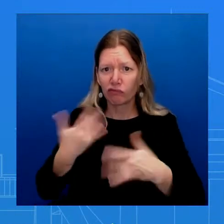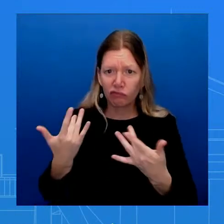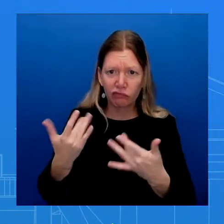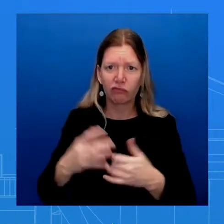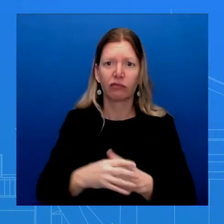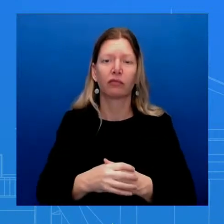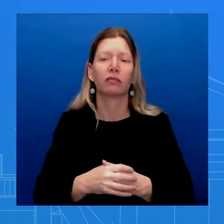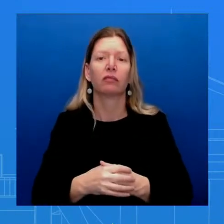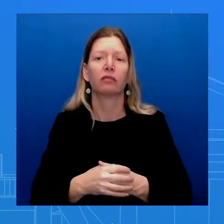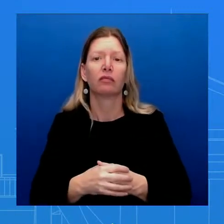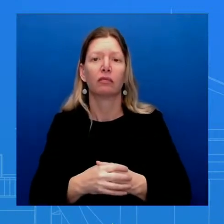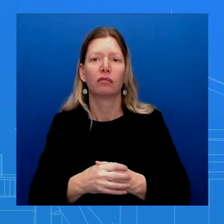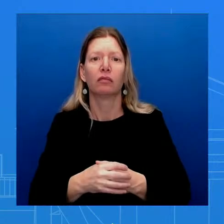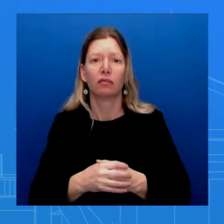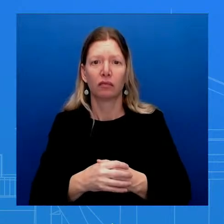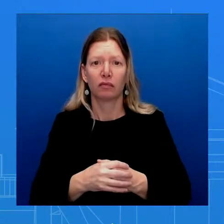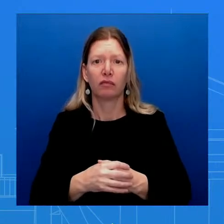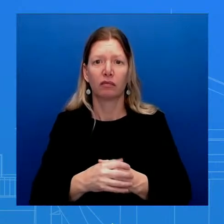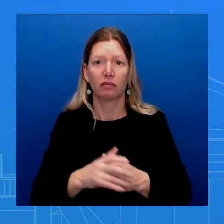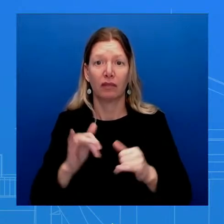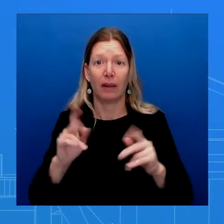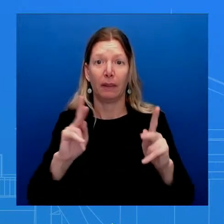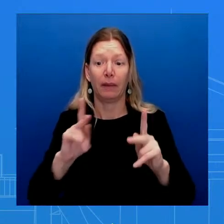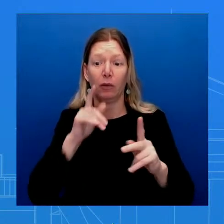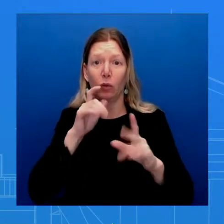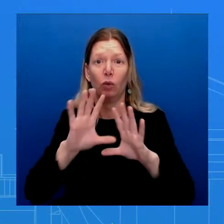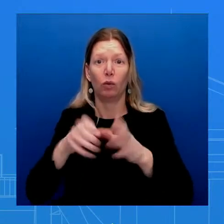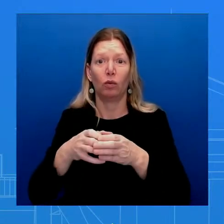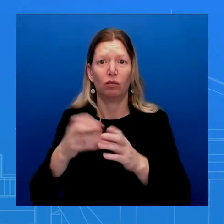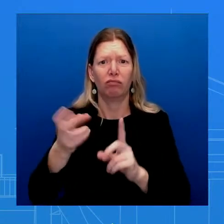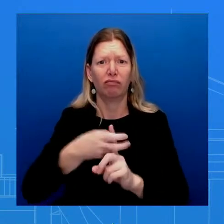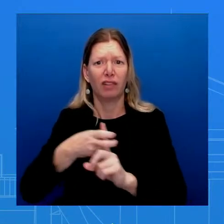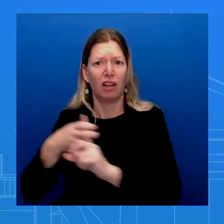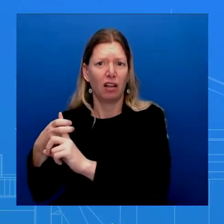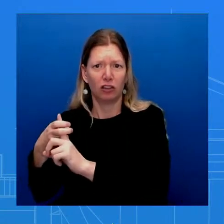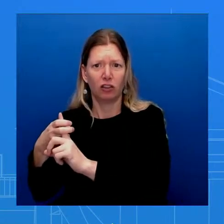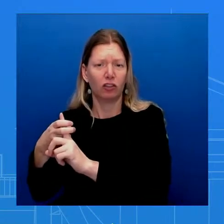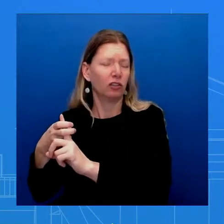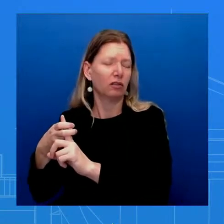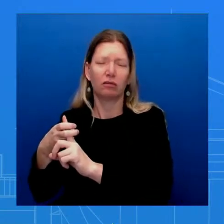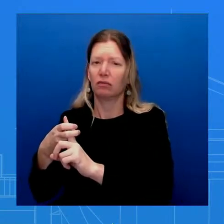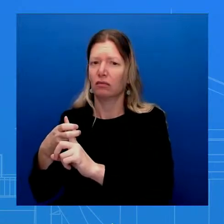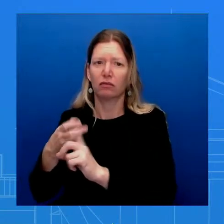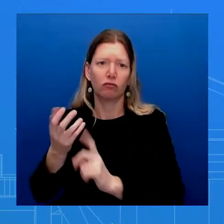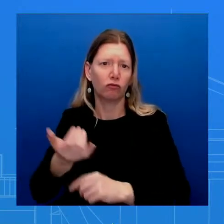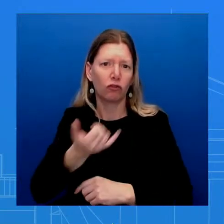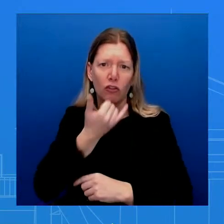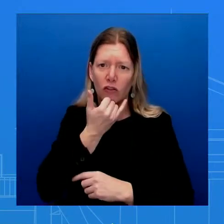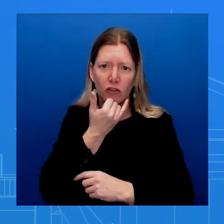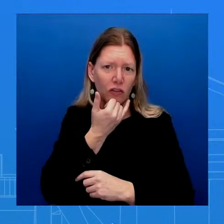wrongfully detained, we take that very seriously. We want to make sure folks are going home to their families.